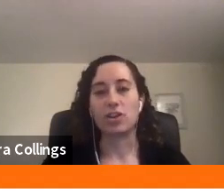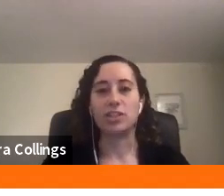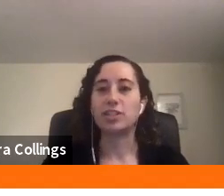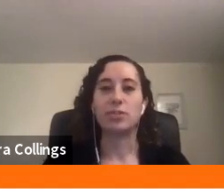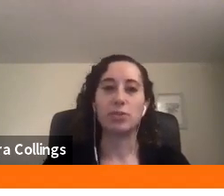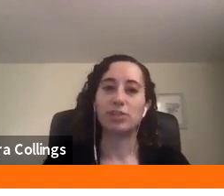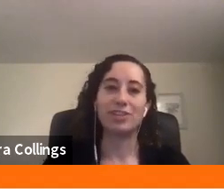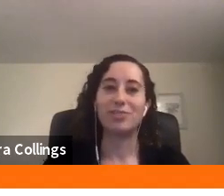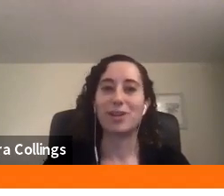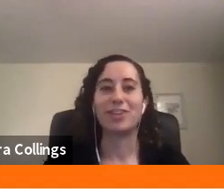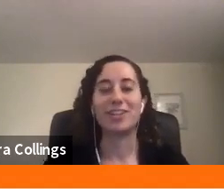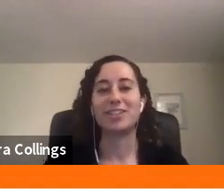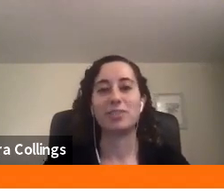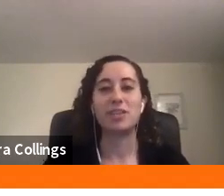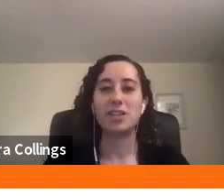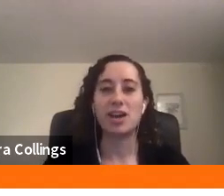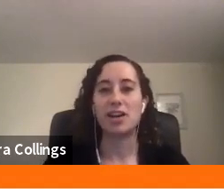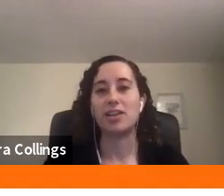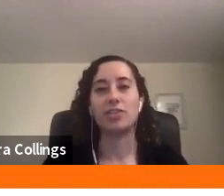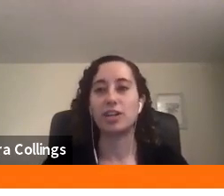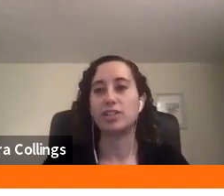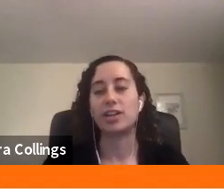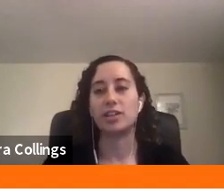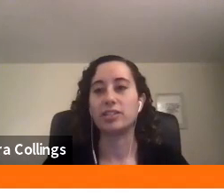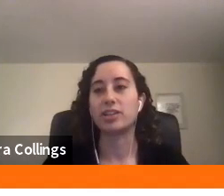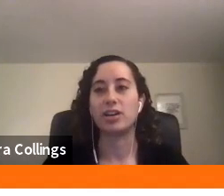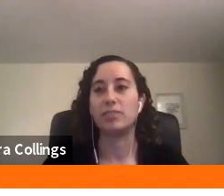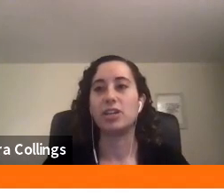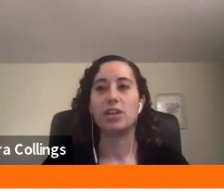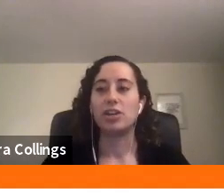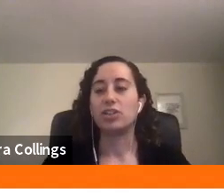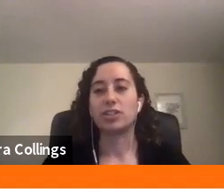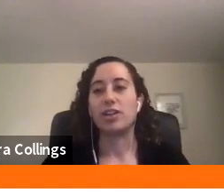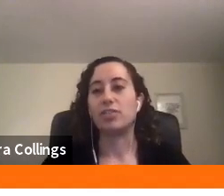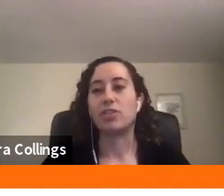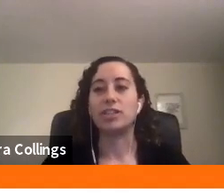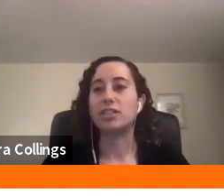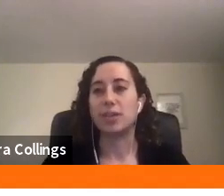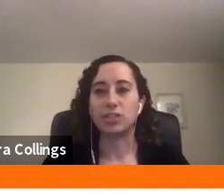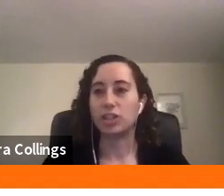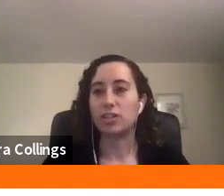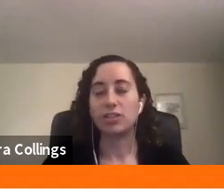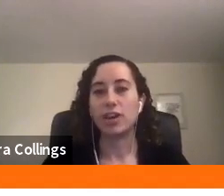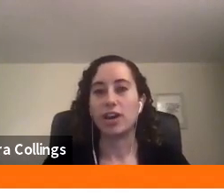The thinness is another way that weight stigma shows up. There is pervasive and constant promotion of